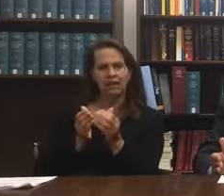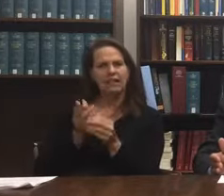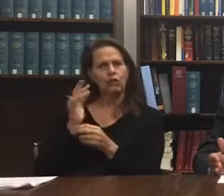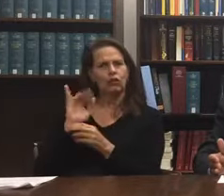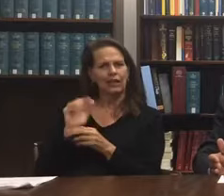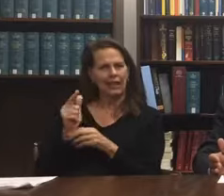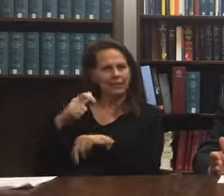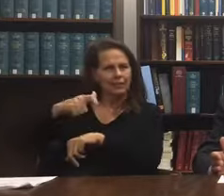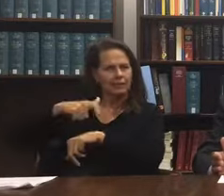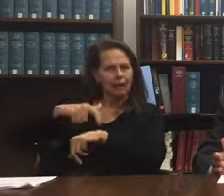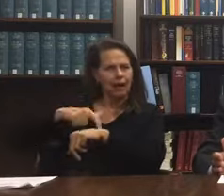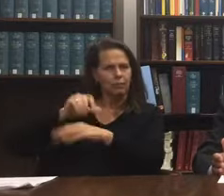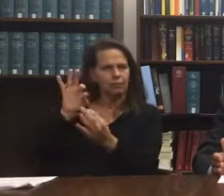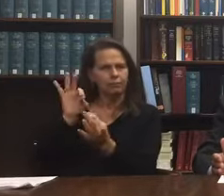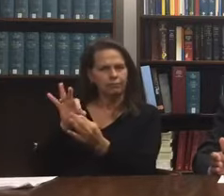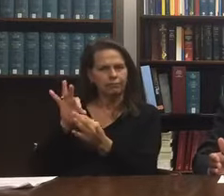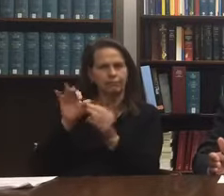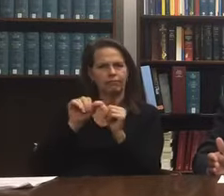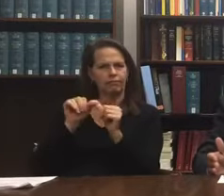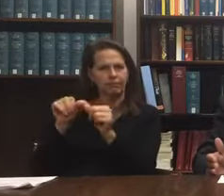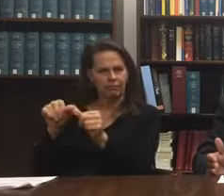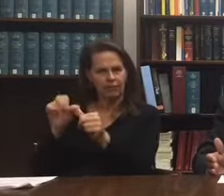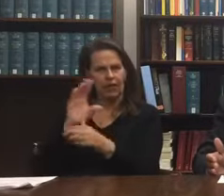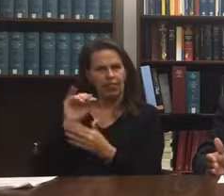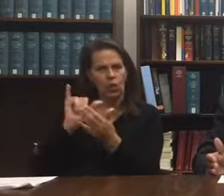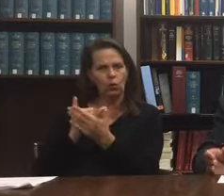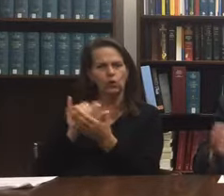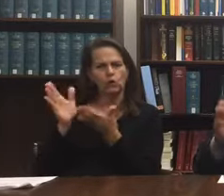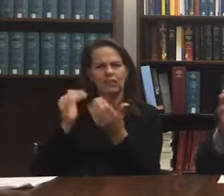continued and those services have a right to be continued so it's not an